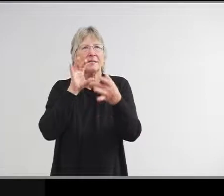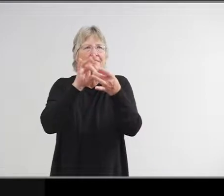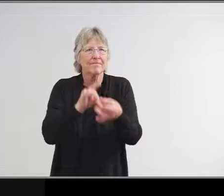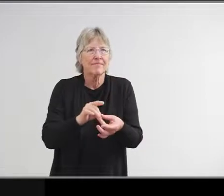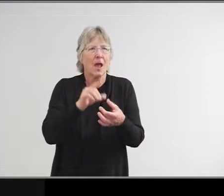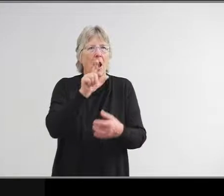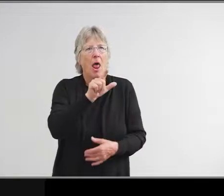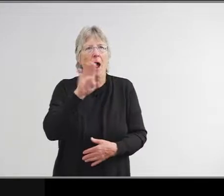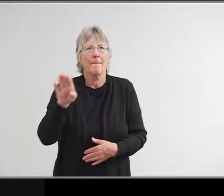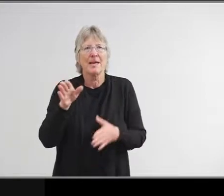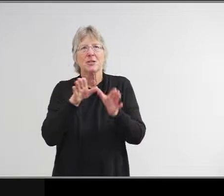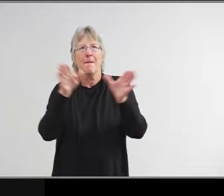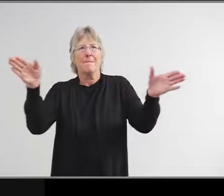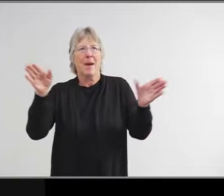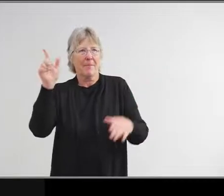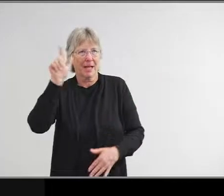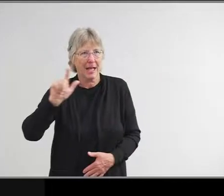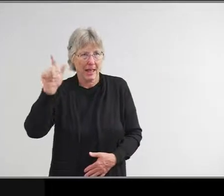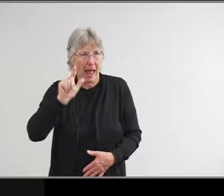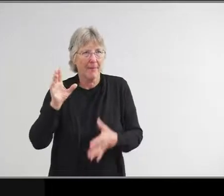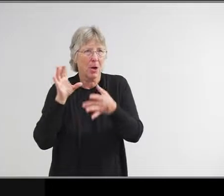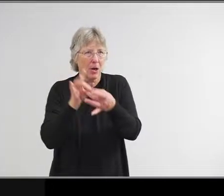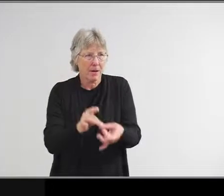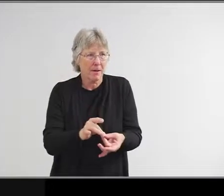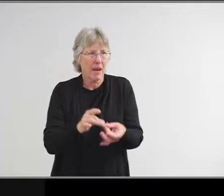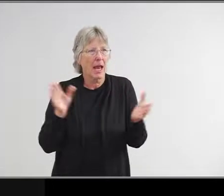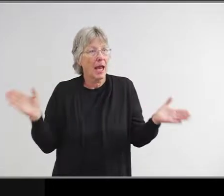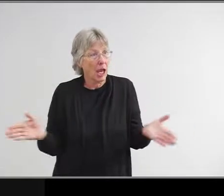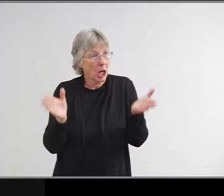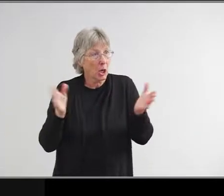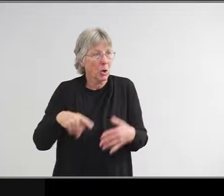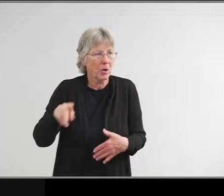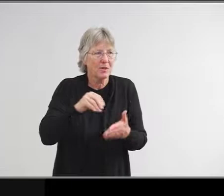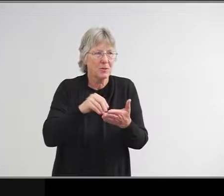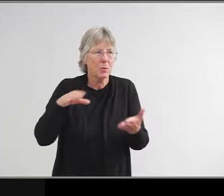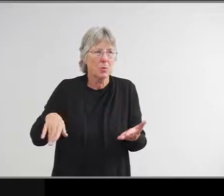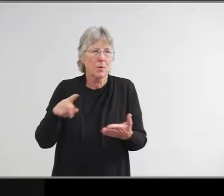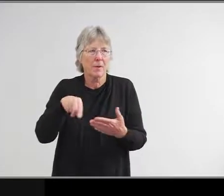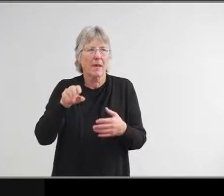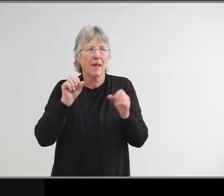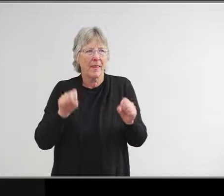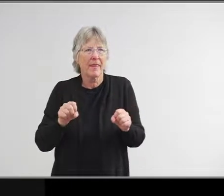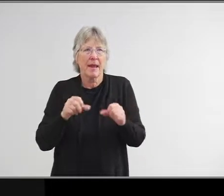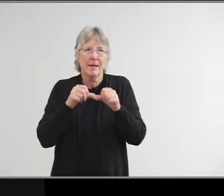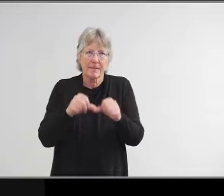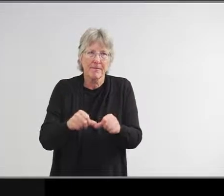and collection and fostered in students the ideas that they continue to be surrounded by a community